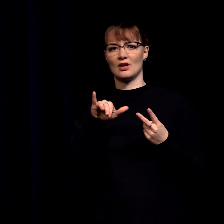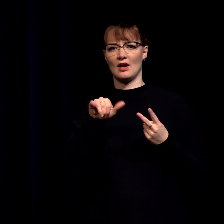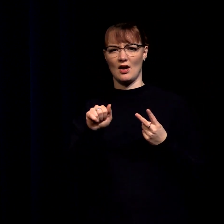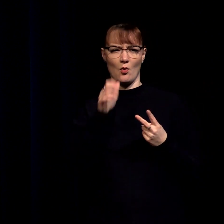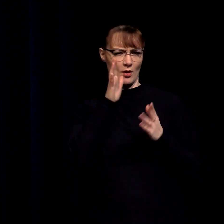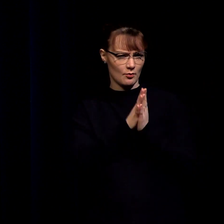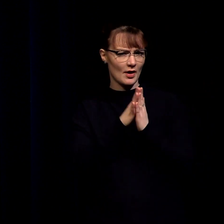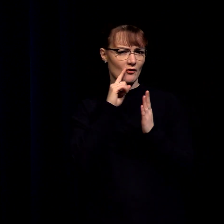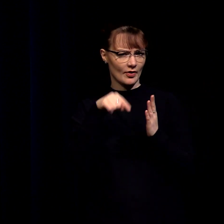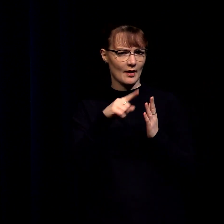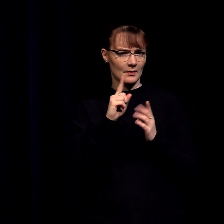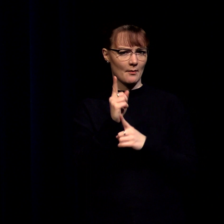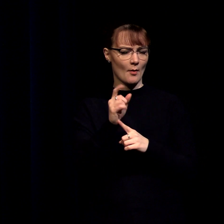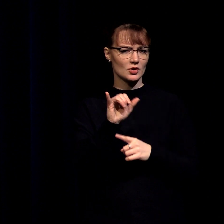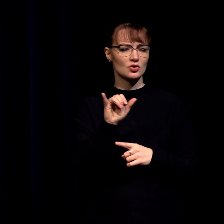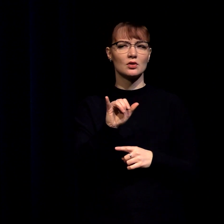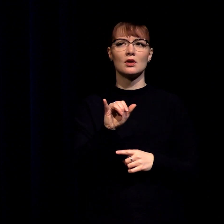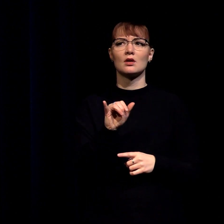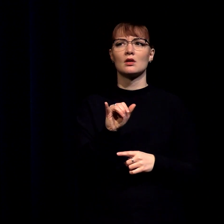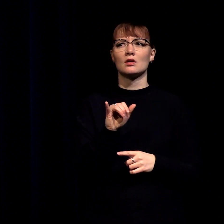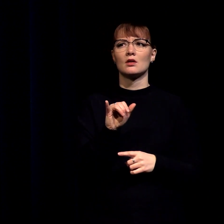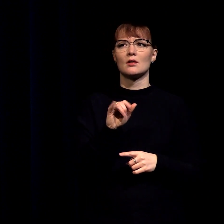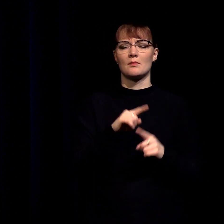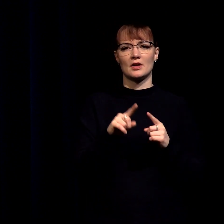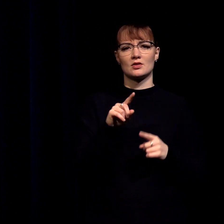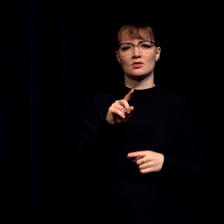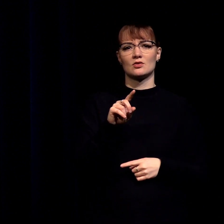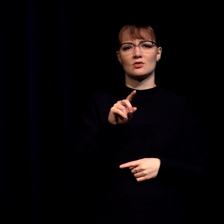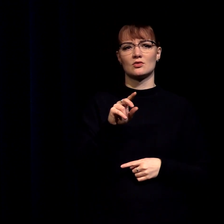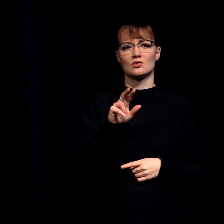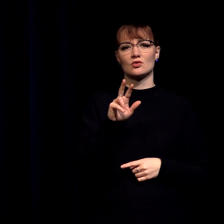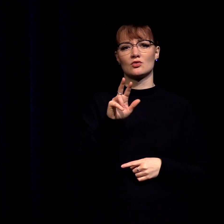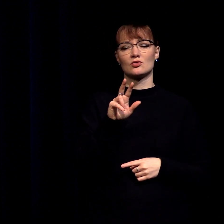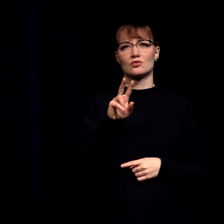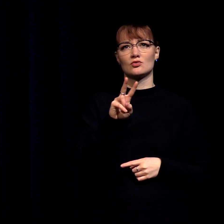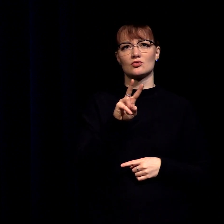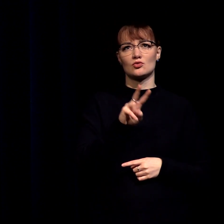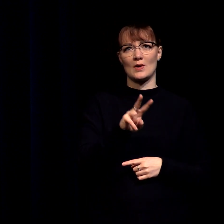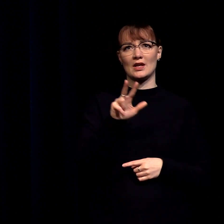do the same here. 23 million displaced Syrians call Turkey